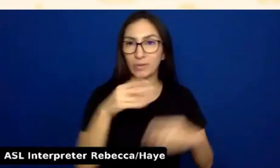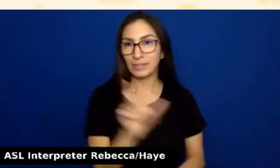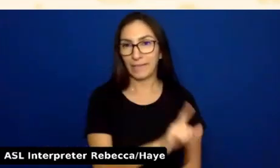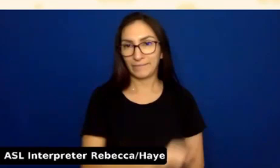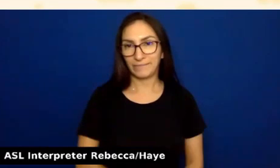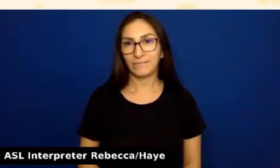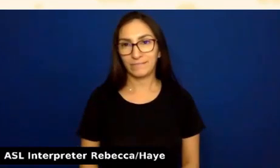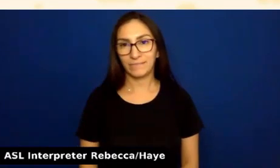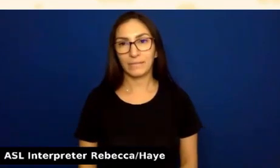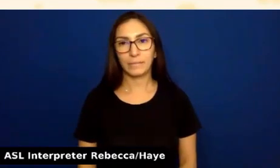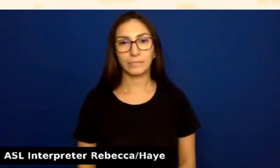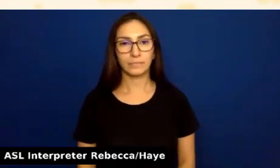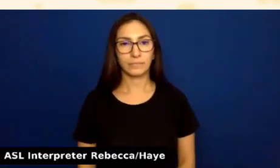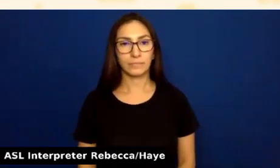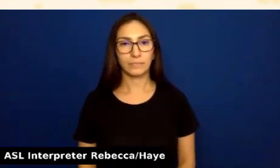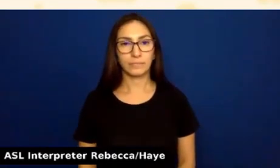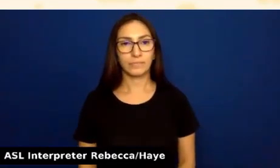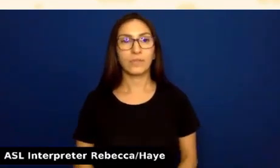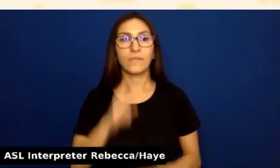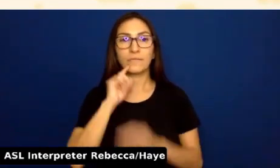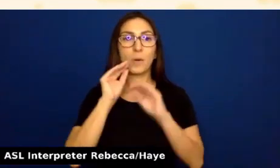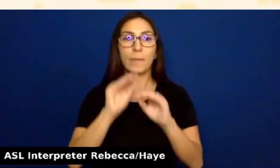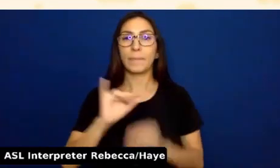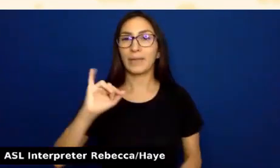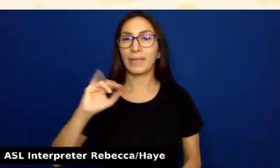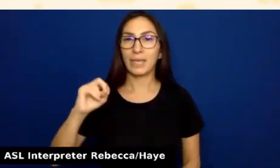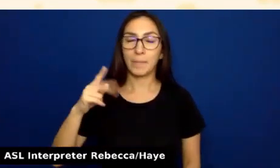On inputs, things should not suddenly do more changes.